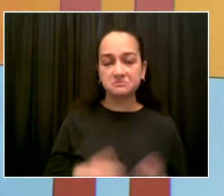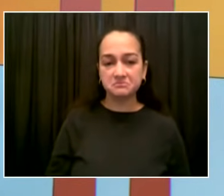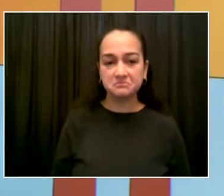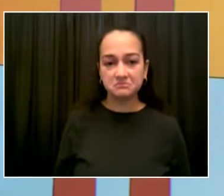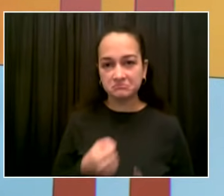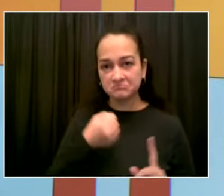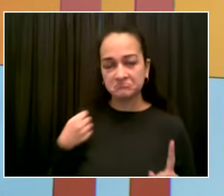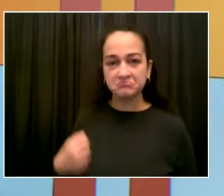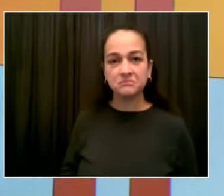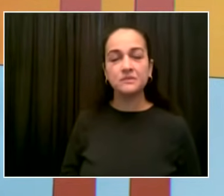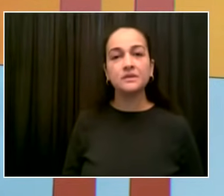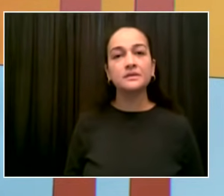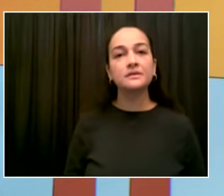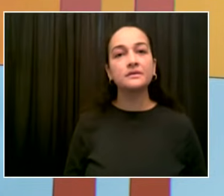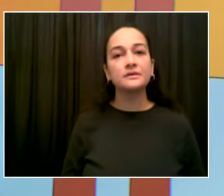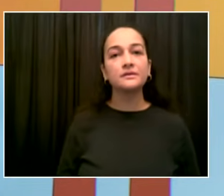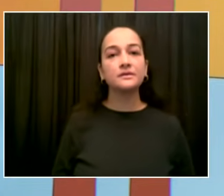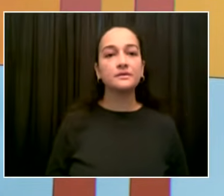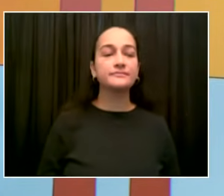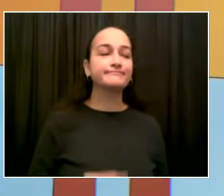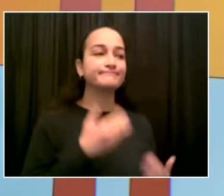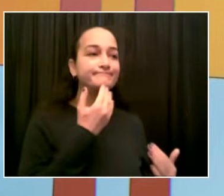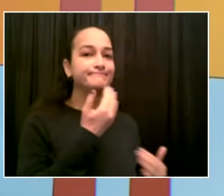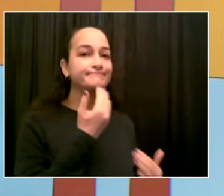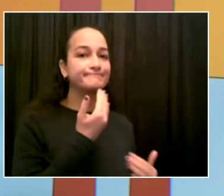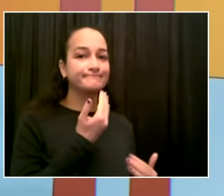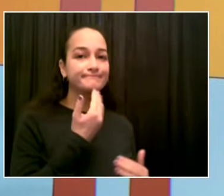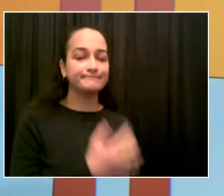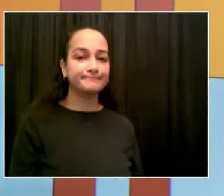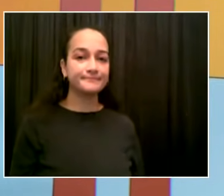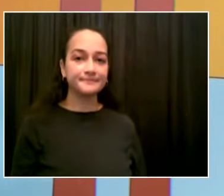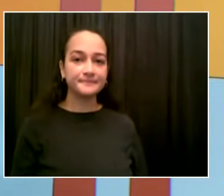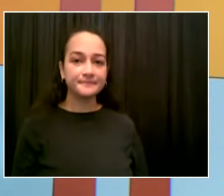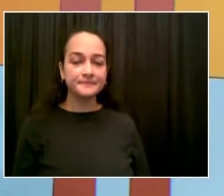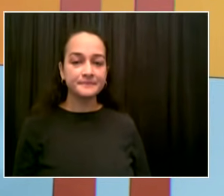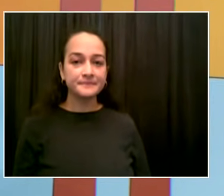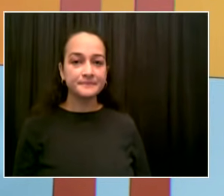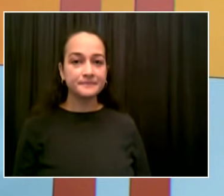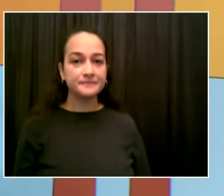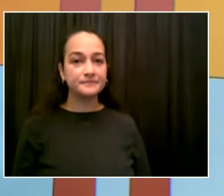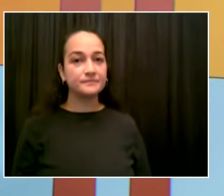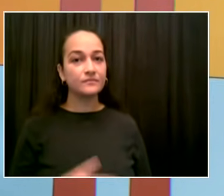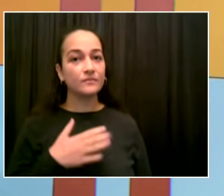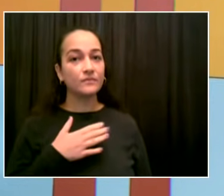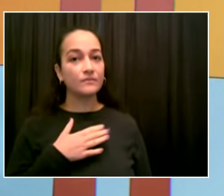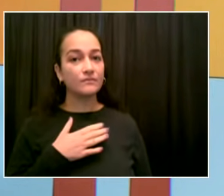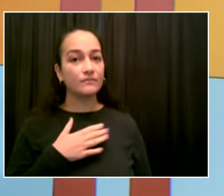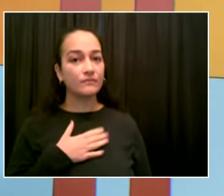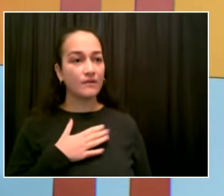GO AHEAD, MICHAEL. THANKYO U, MR.